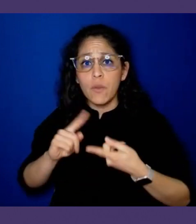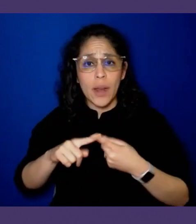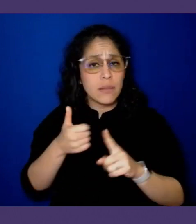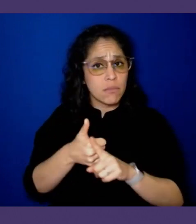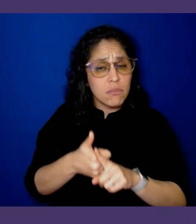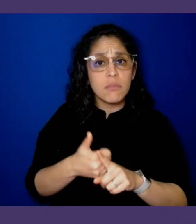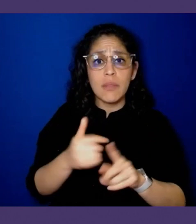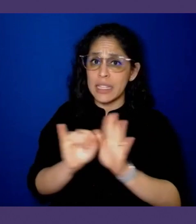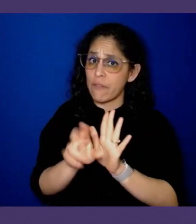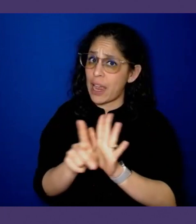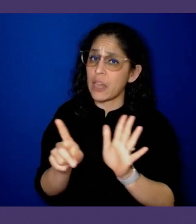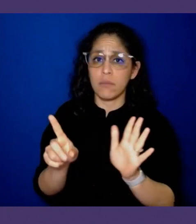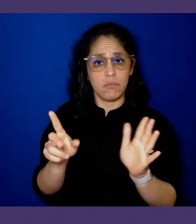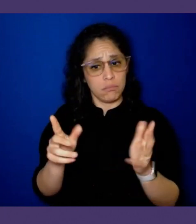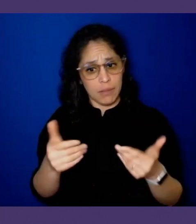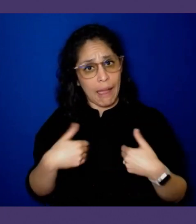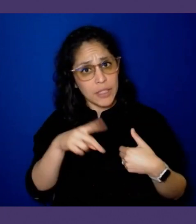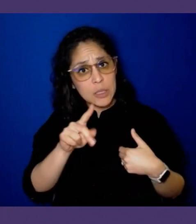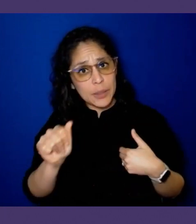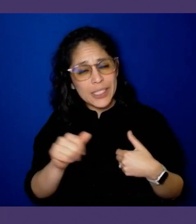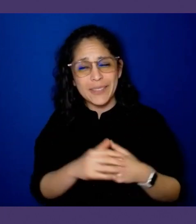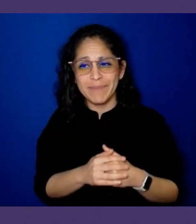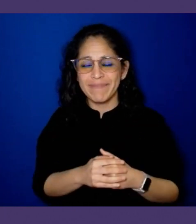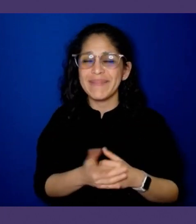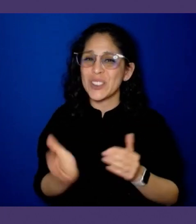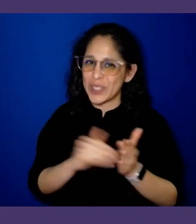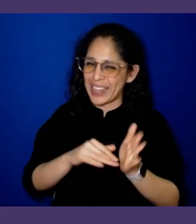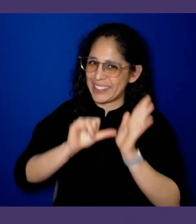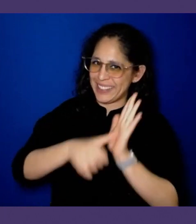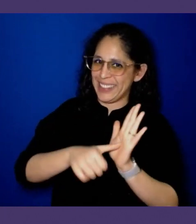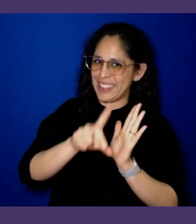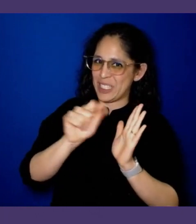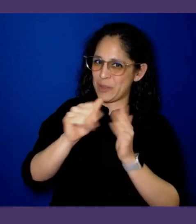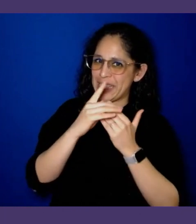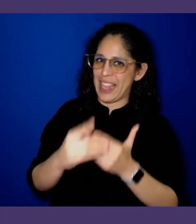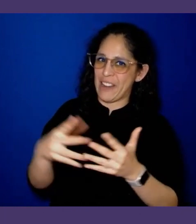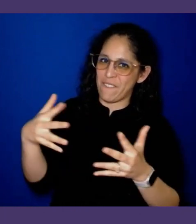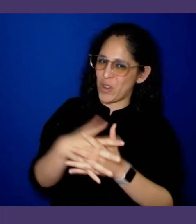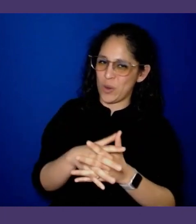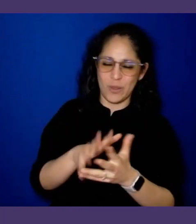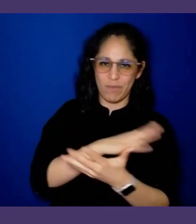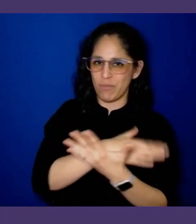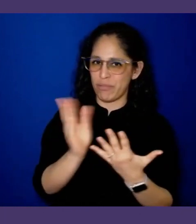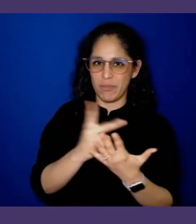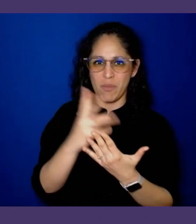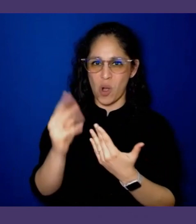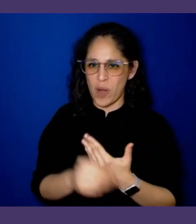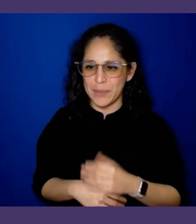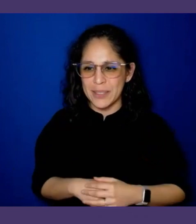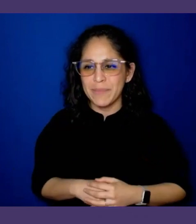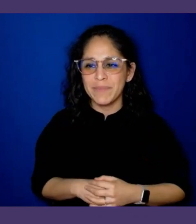We're disability-led and infused throughout all our programs. Carie Fisher: I was one of the lucky ones